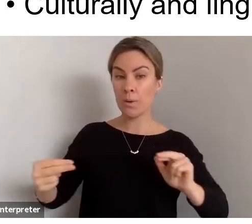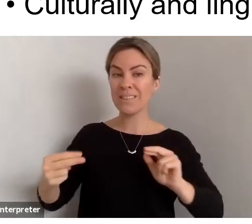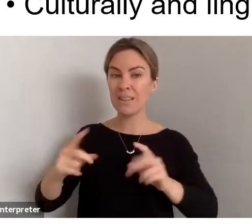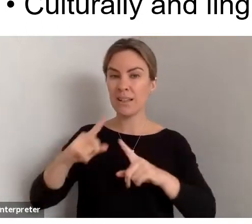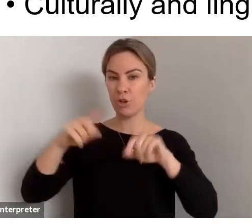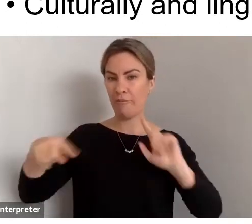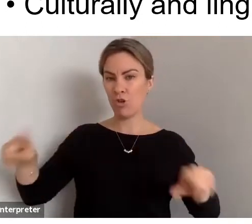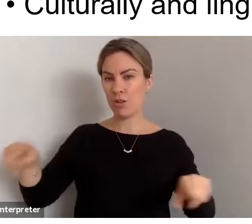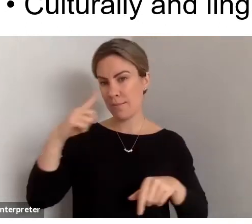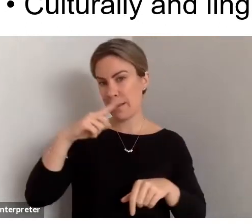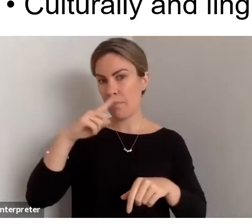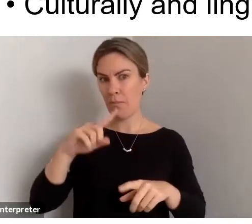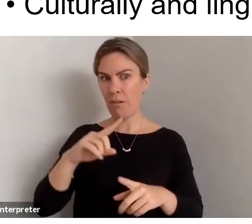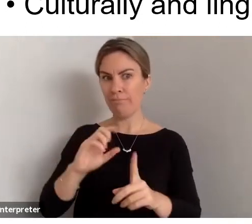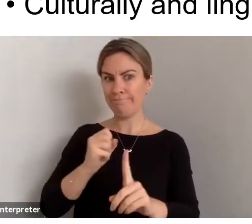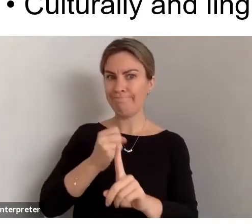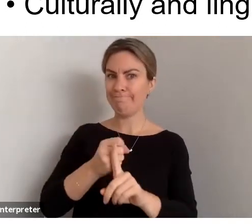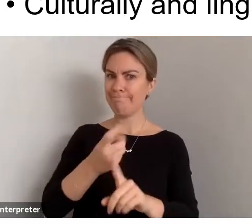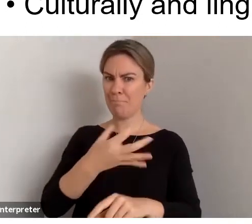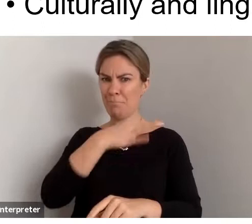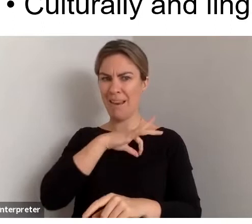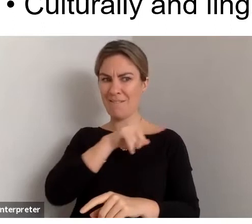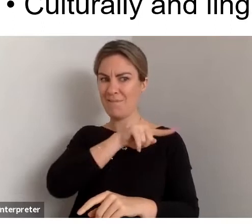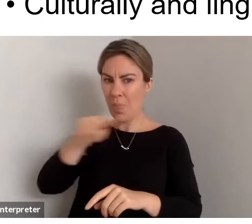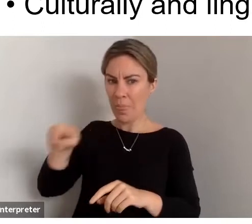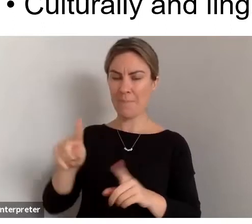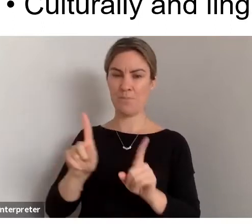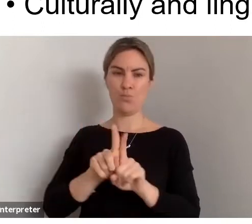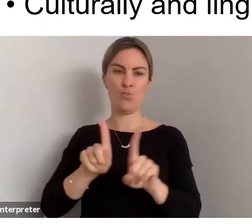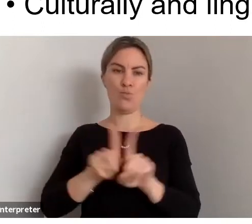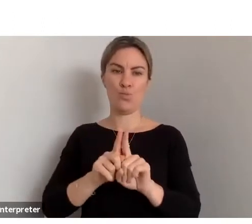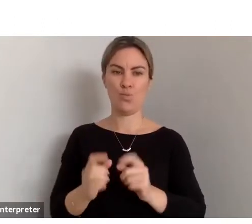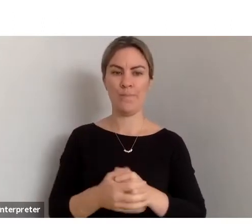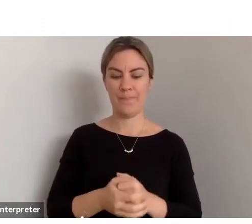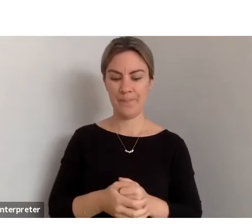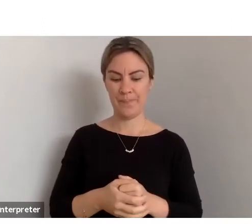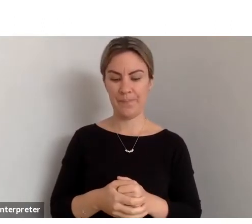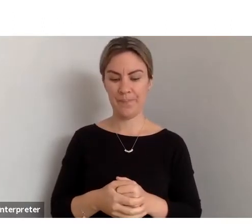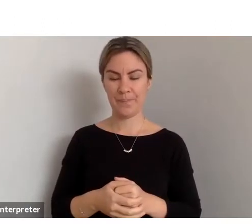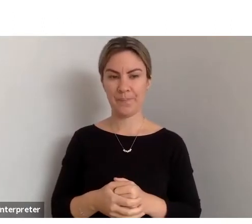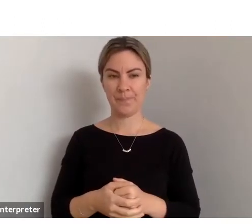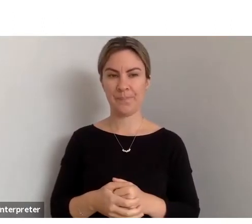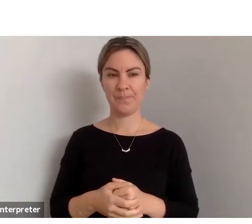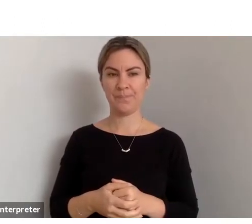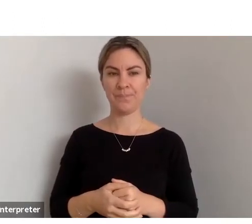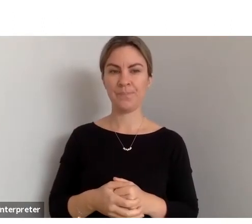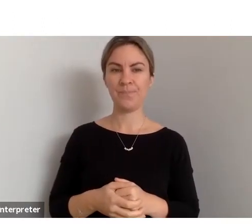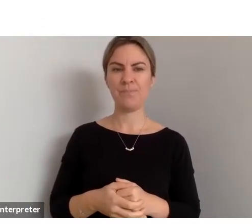Accessible social media benefits a lot. So, why should you care?